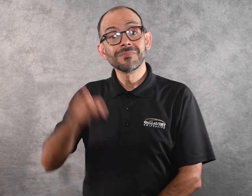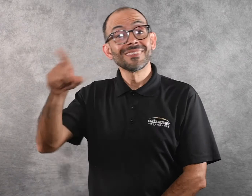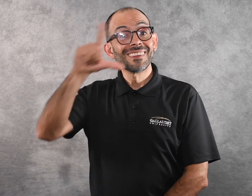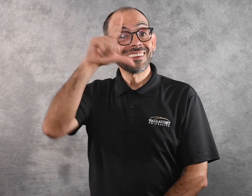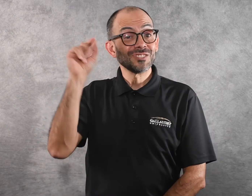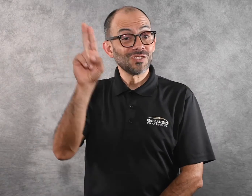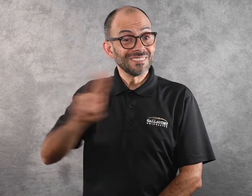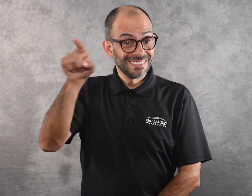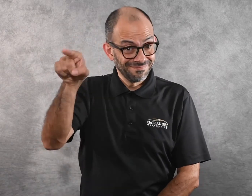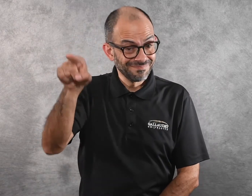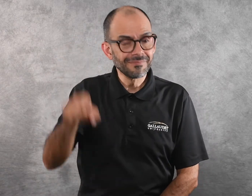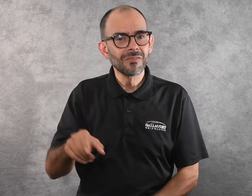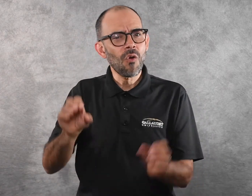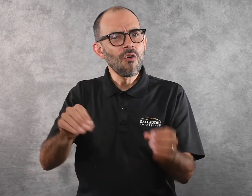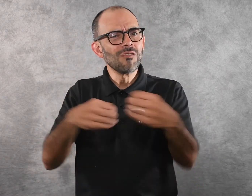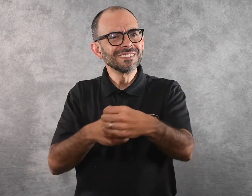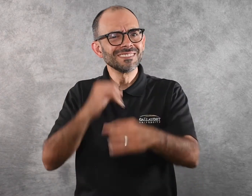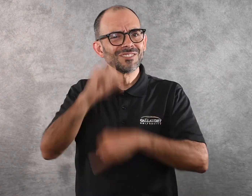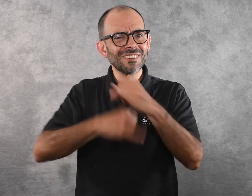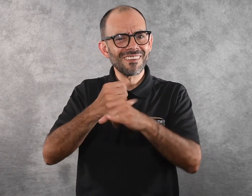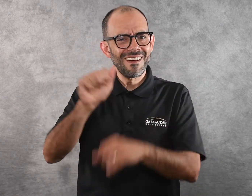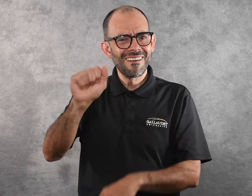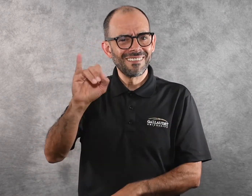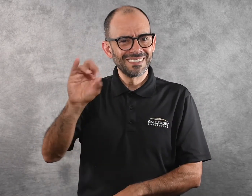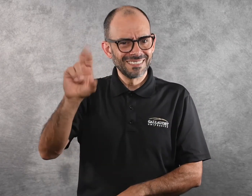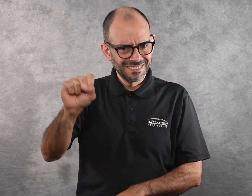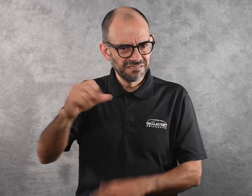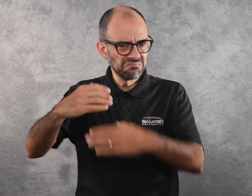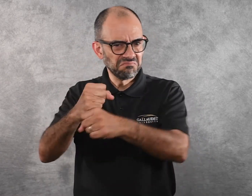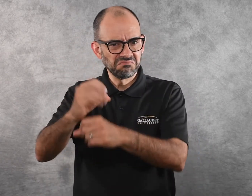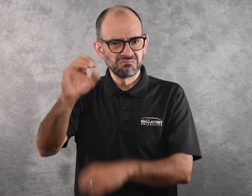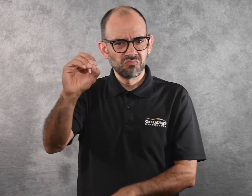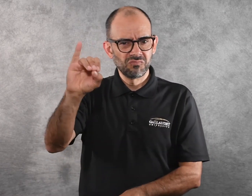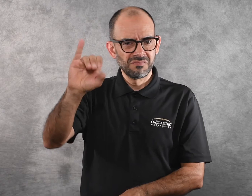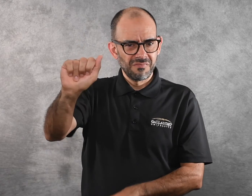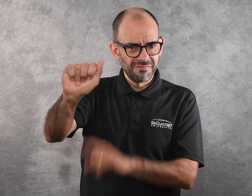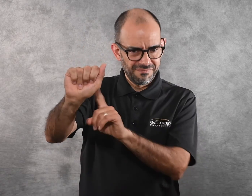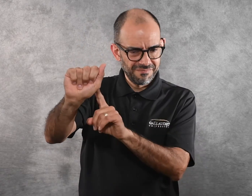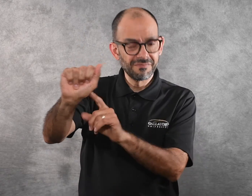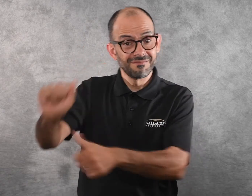Gallaudet University's Office of International Affairs (OIA) unit,